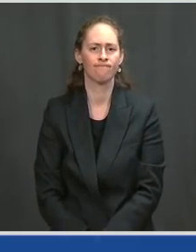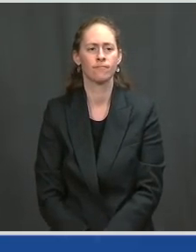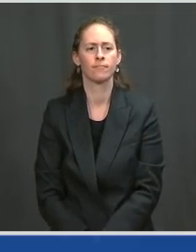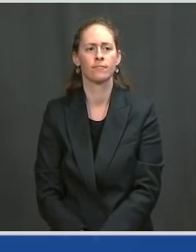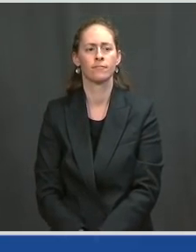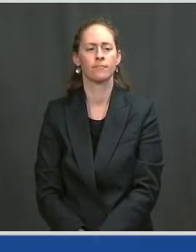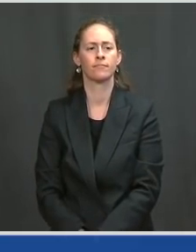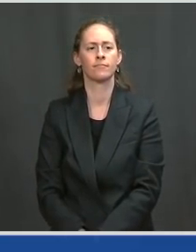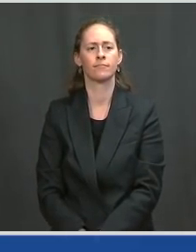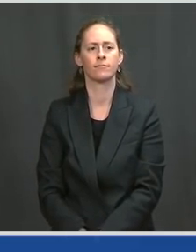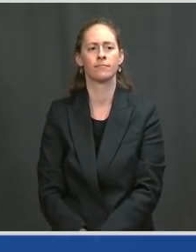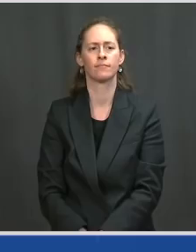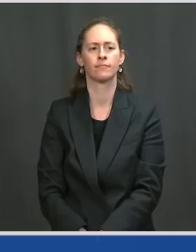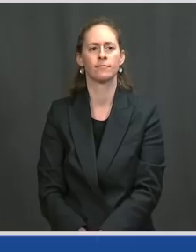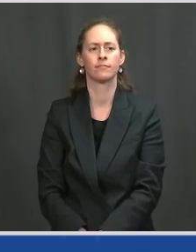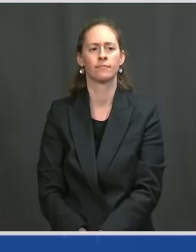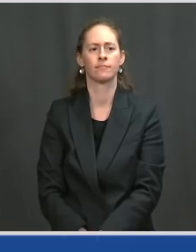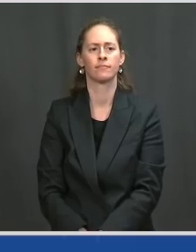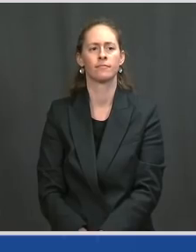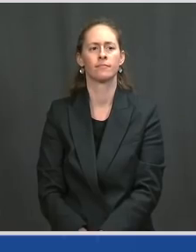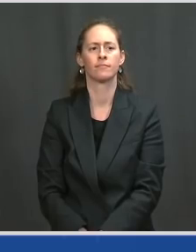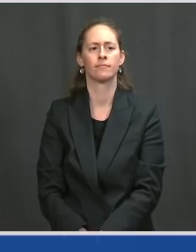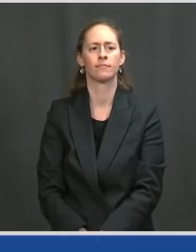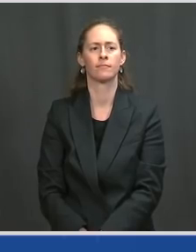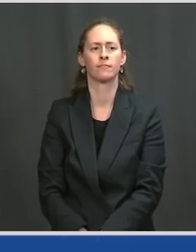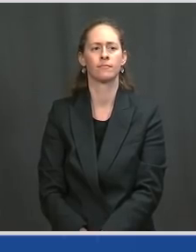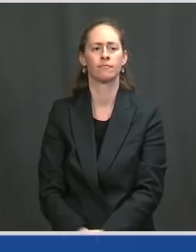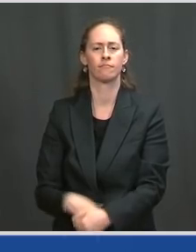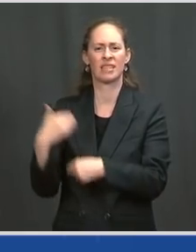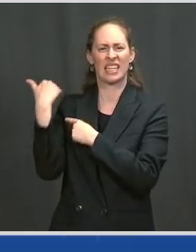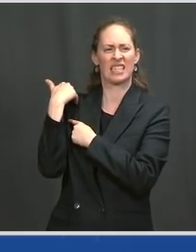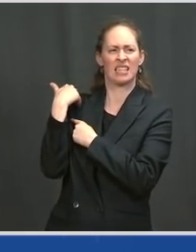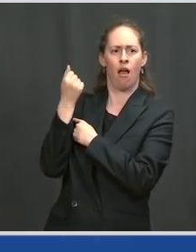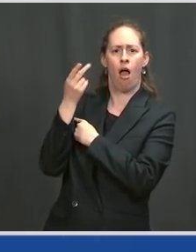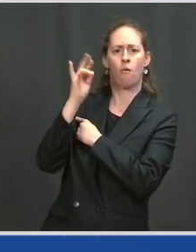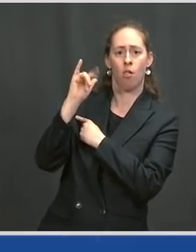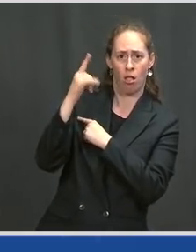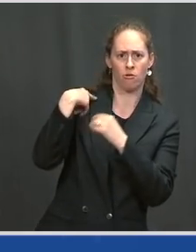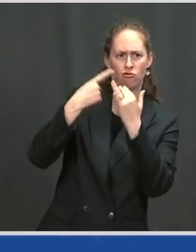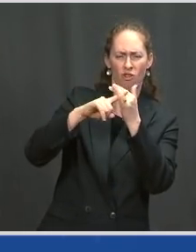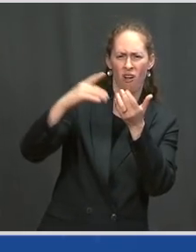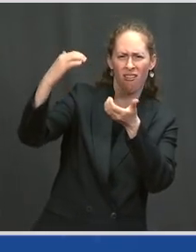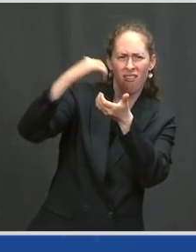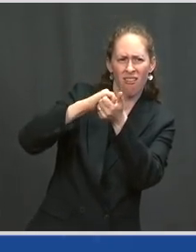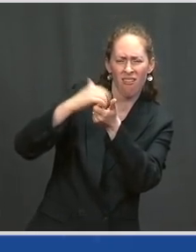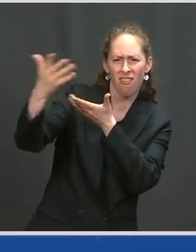to improve cybersecurity in the electric sector, and we'll follow that with similar initiatives